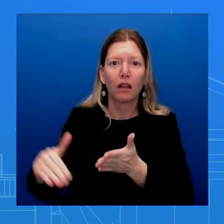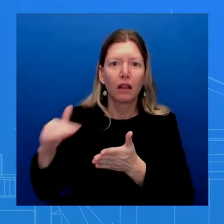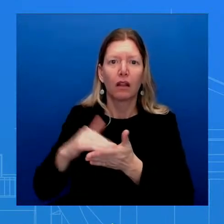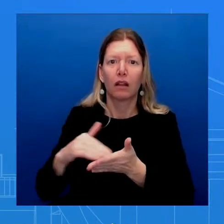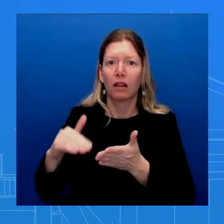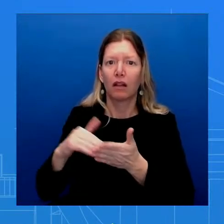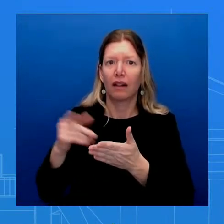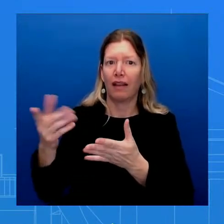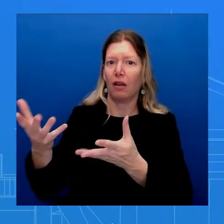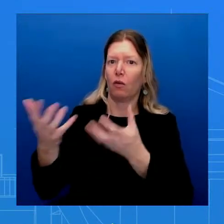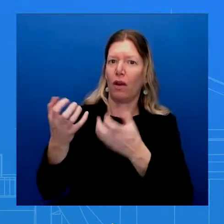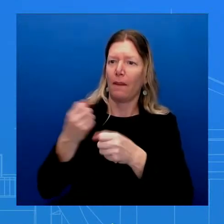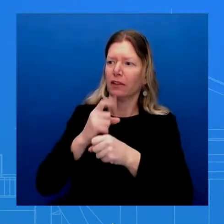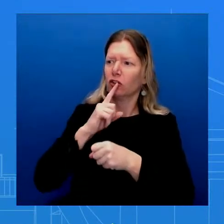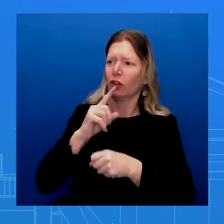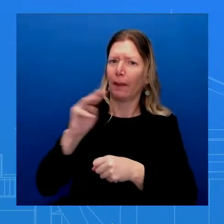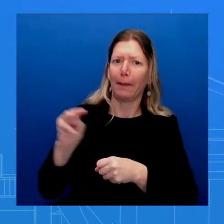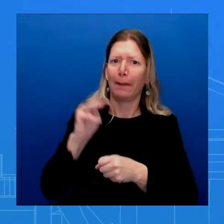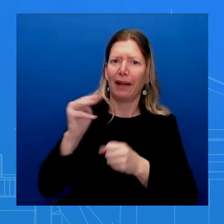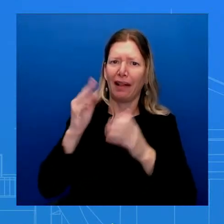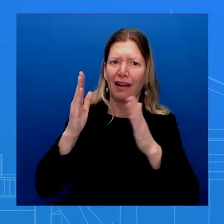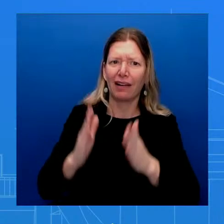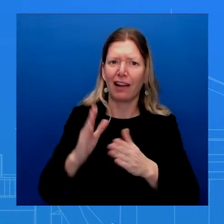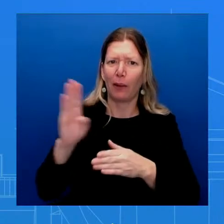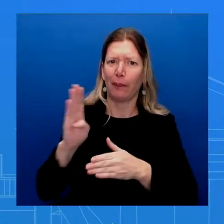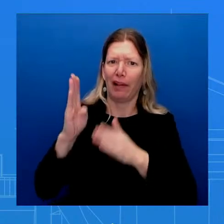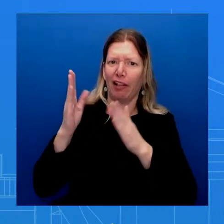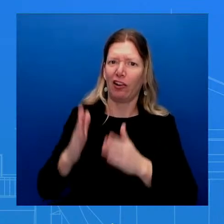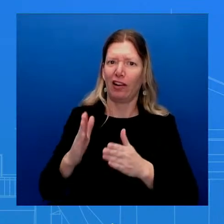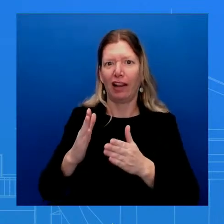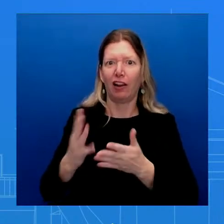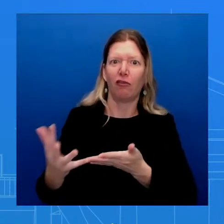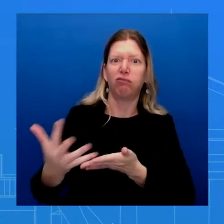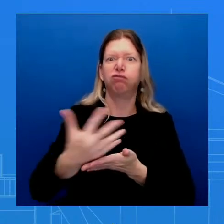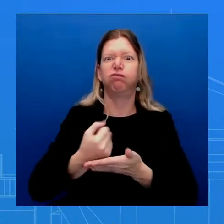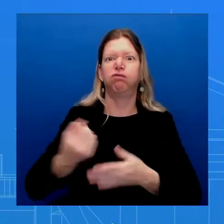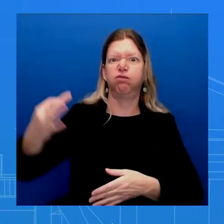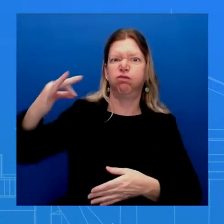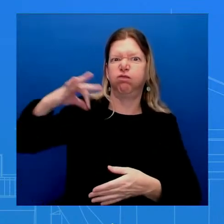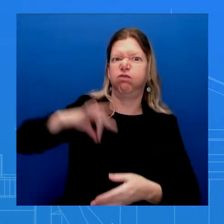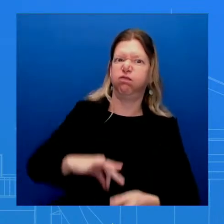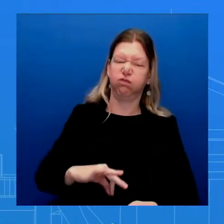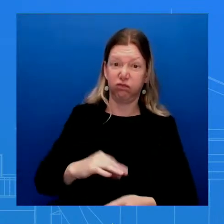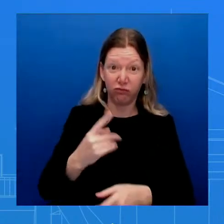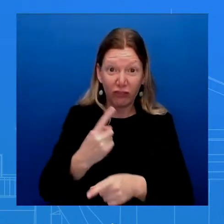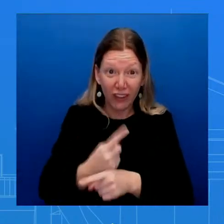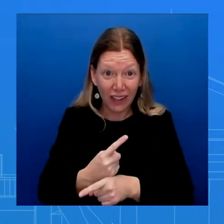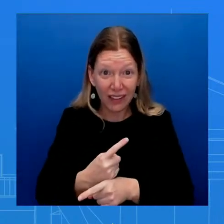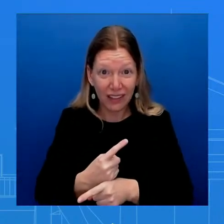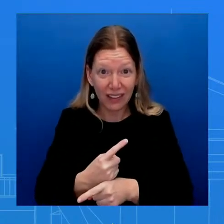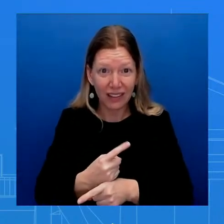are actually getting the benefits, right? And so, that's not -- that's not our way. Our way is to build the middle class